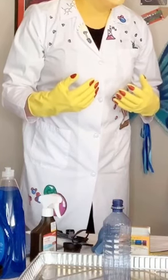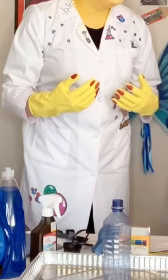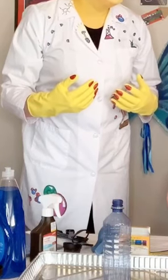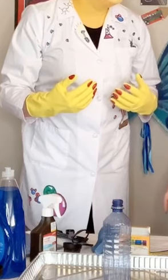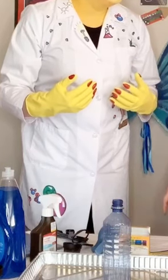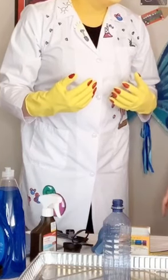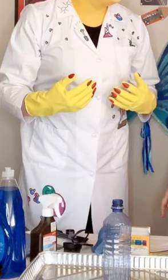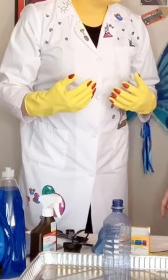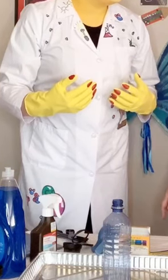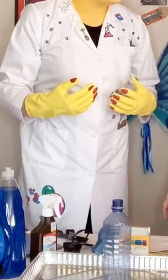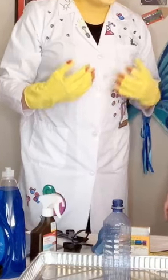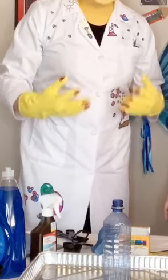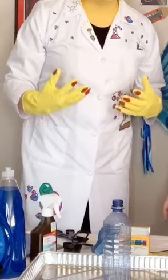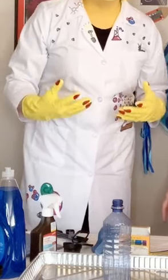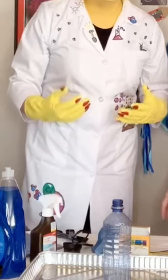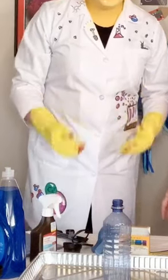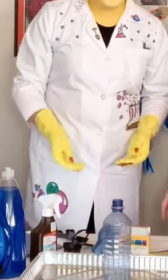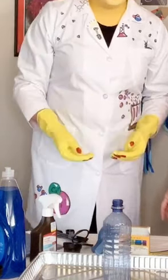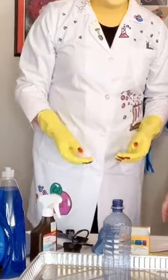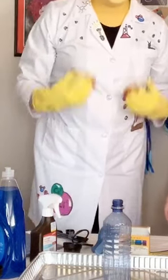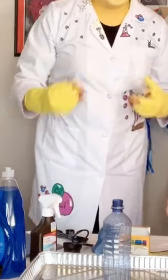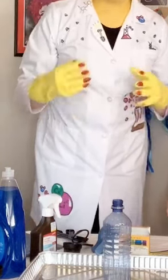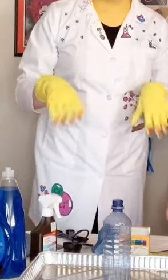hearing about explosions? CALI: Yes, happening now, we are! This is